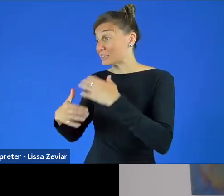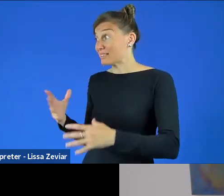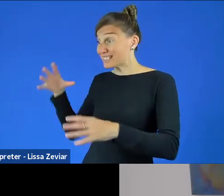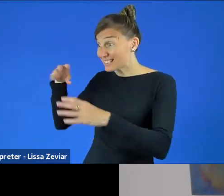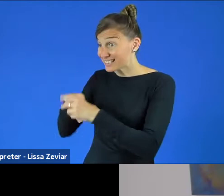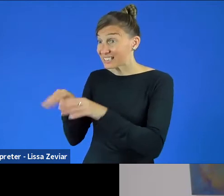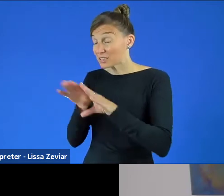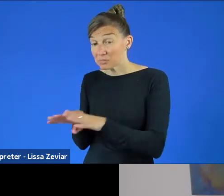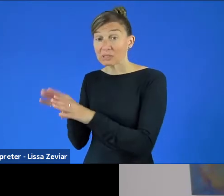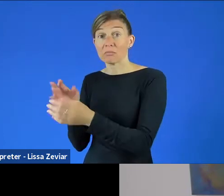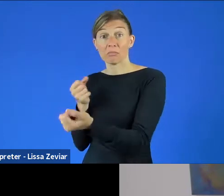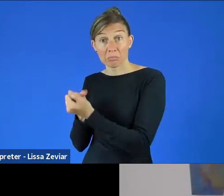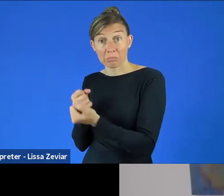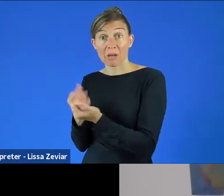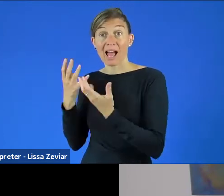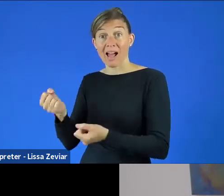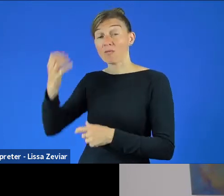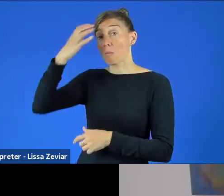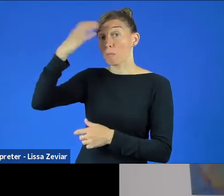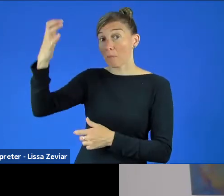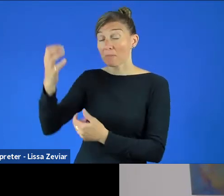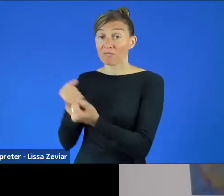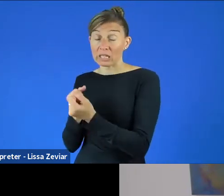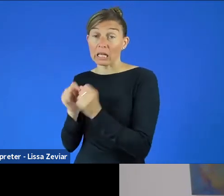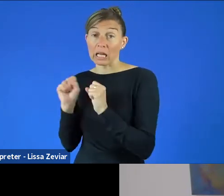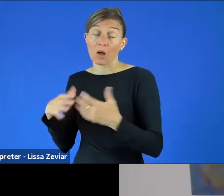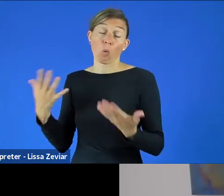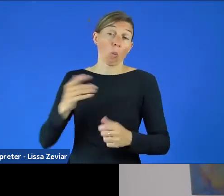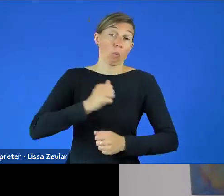public funding, also sometimes private fundings in terms of donations.